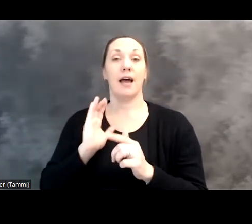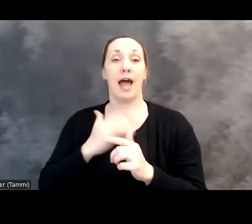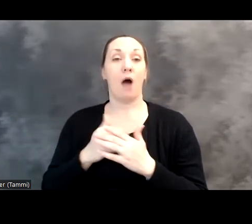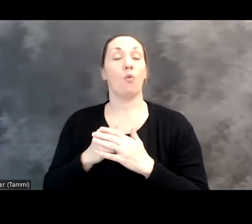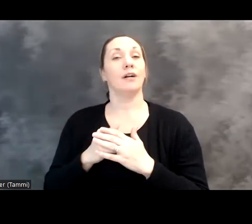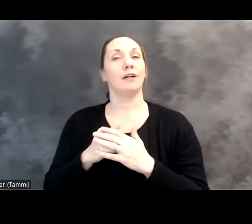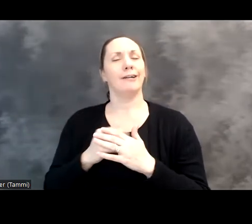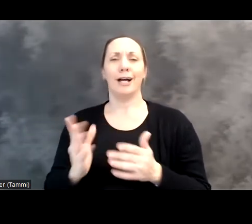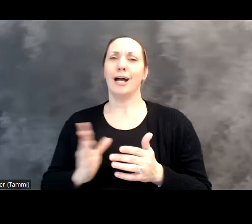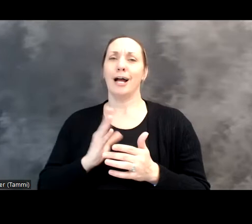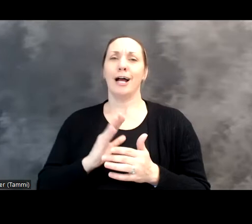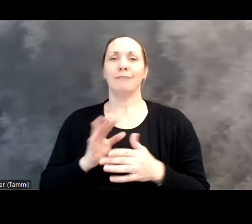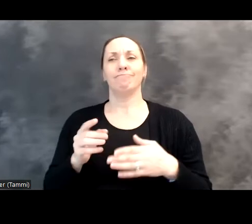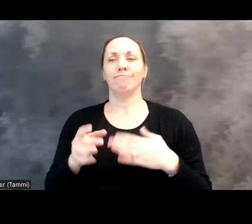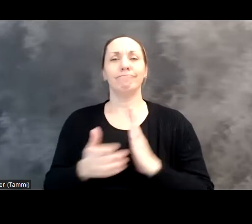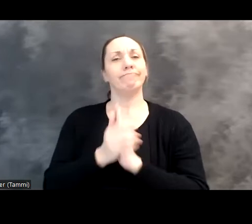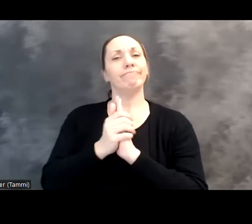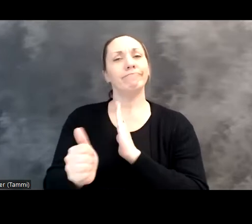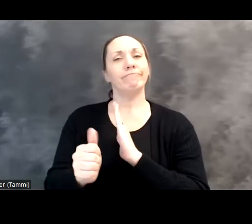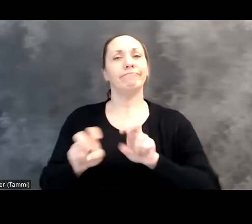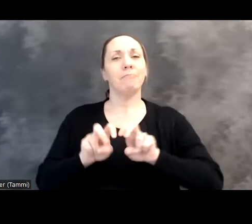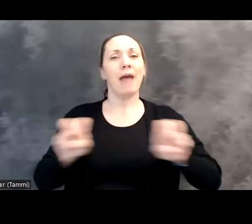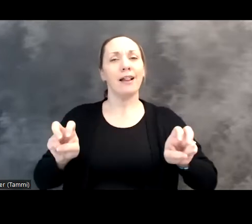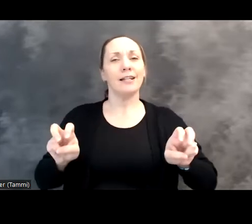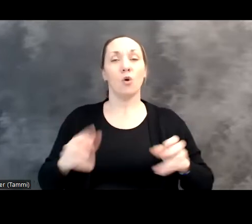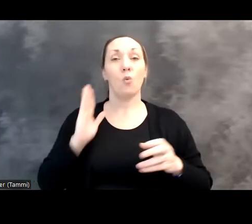In this, in the next 0